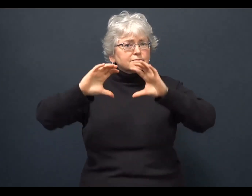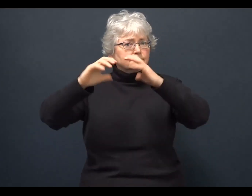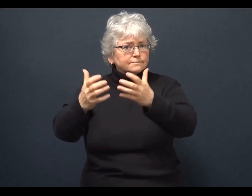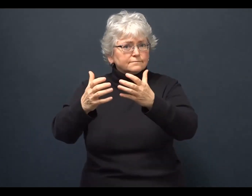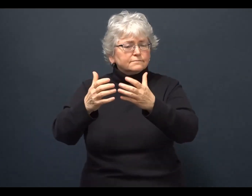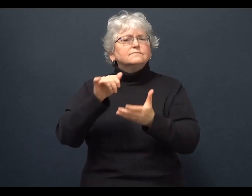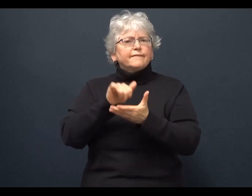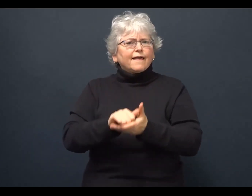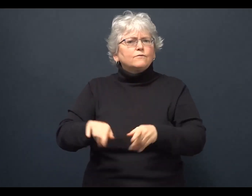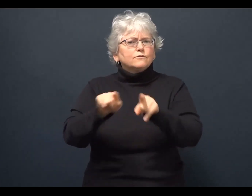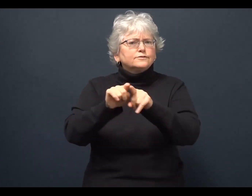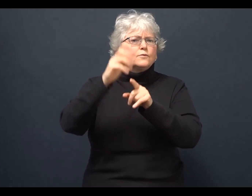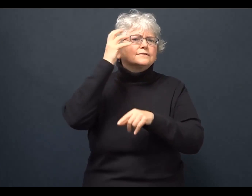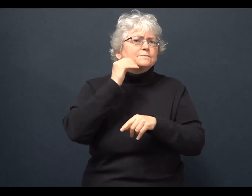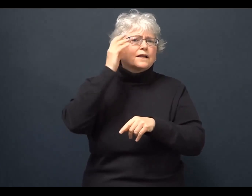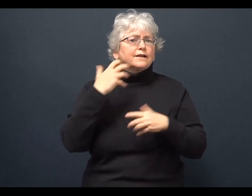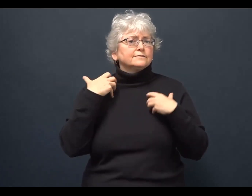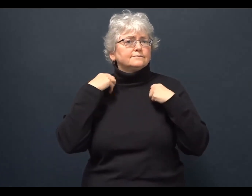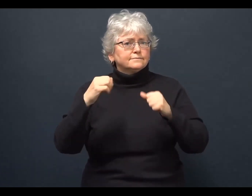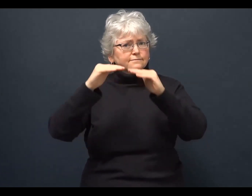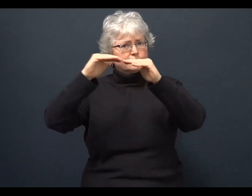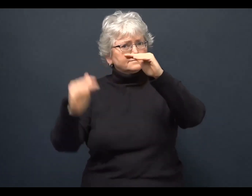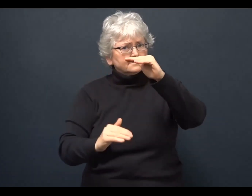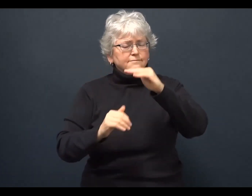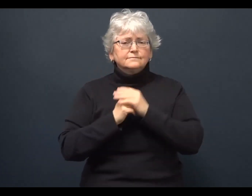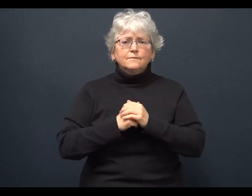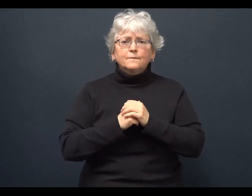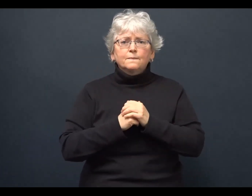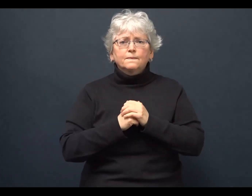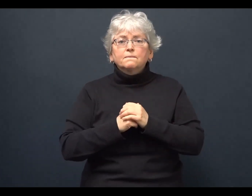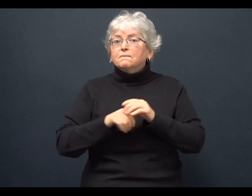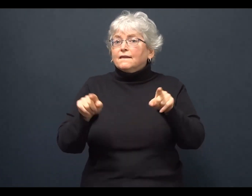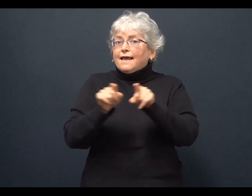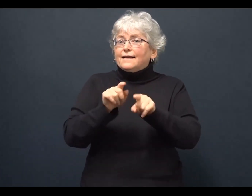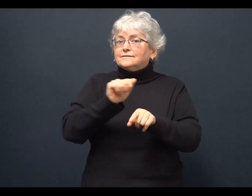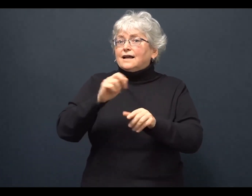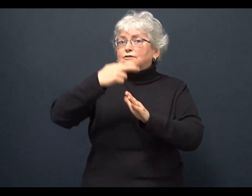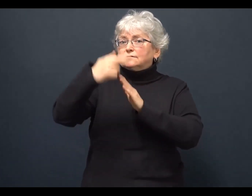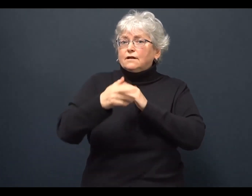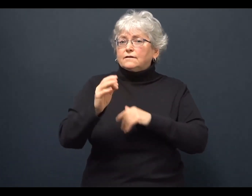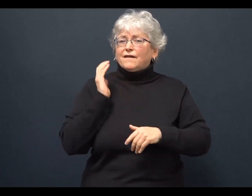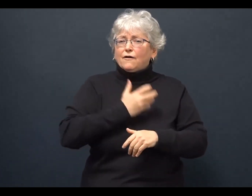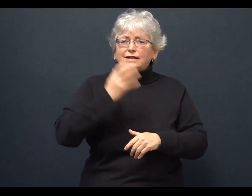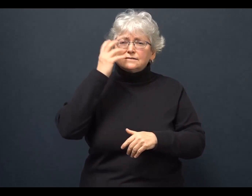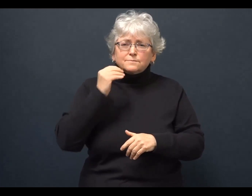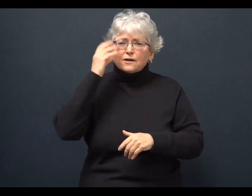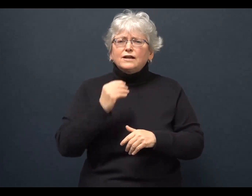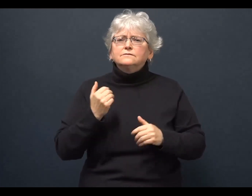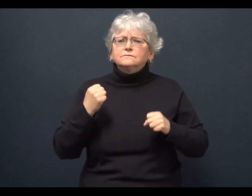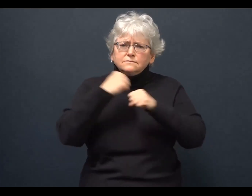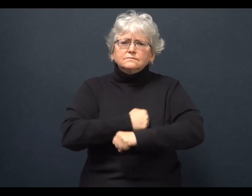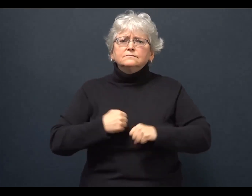population that also experience Health disparities. as a result of our experience